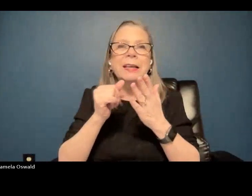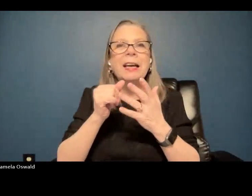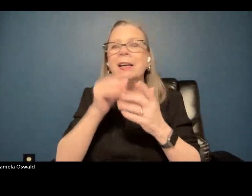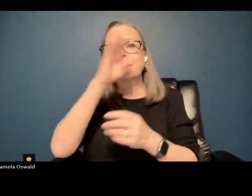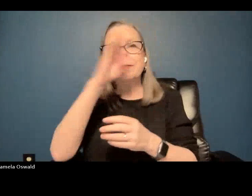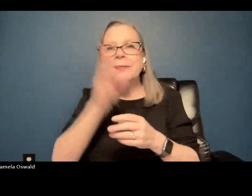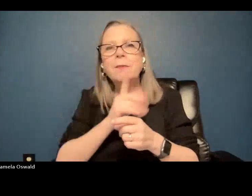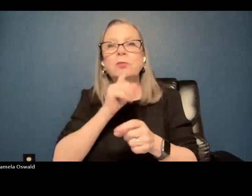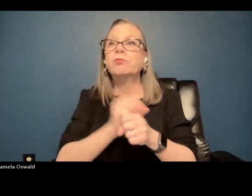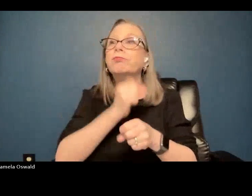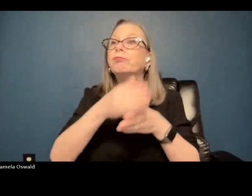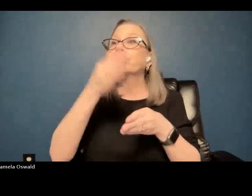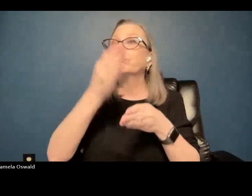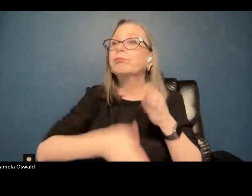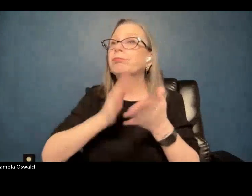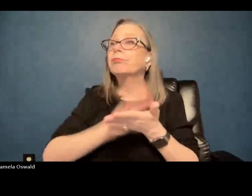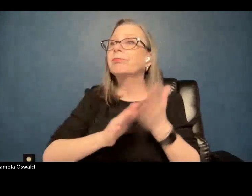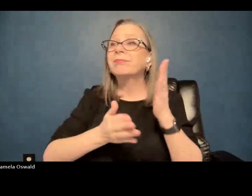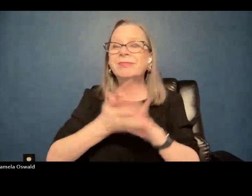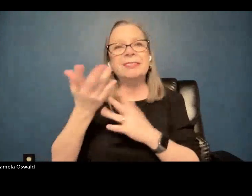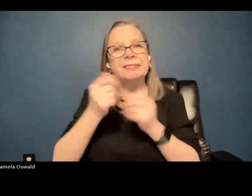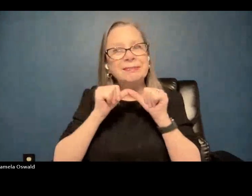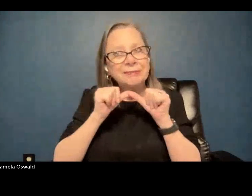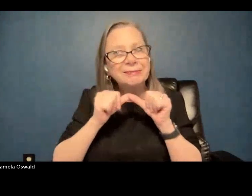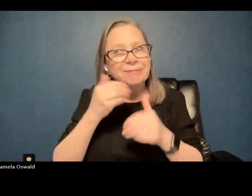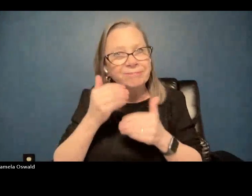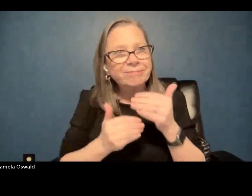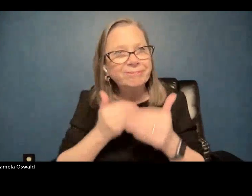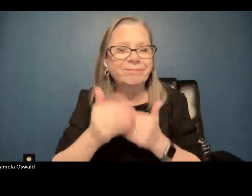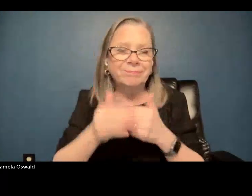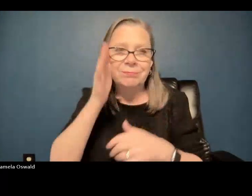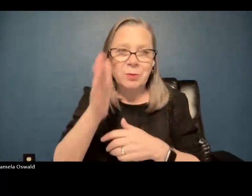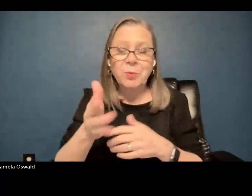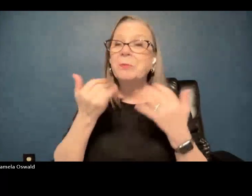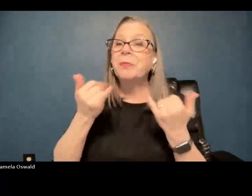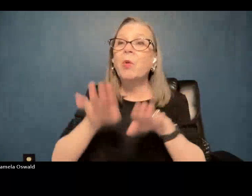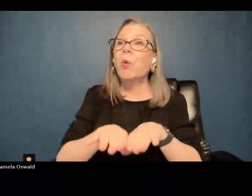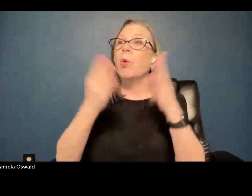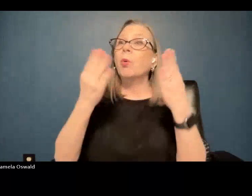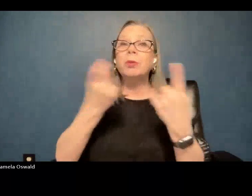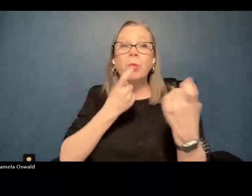the audience. I do want to open up the four for Q&A for a little bit here before we break